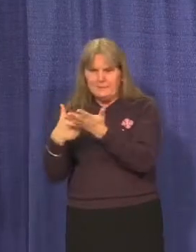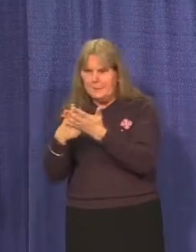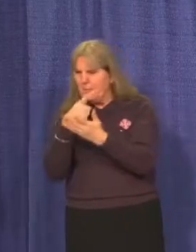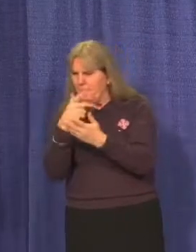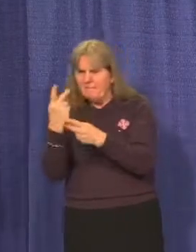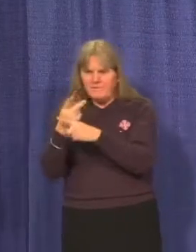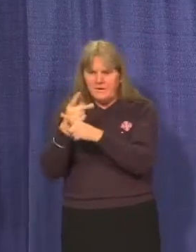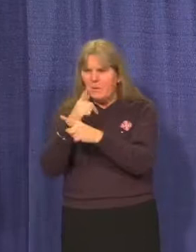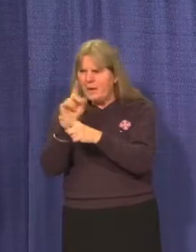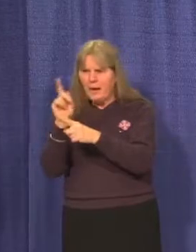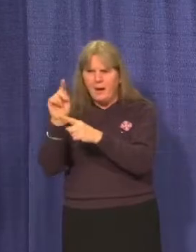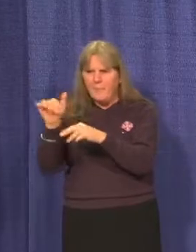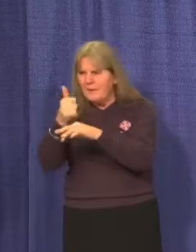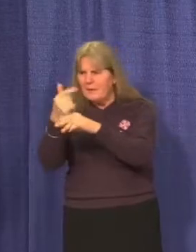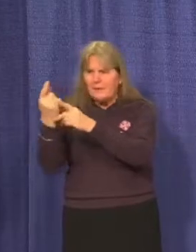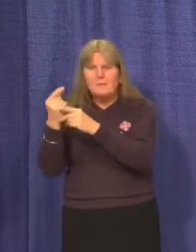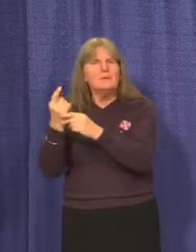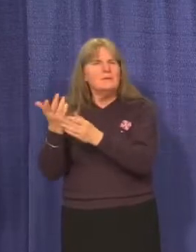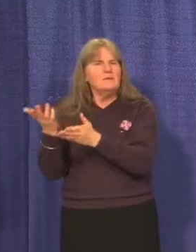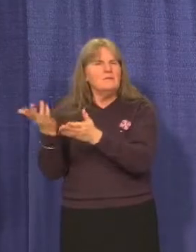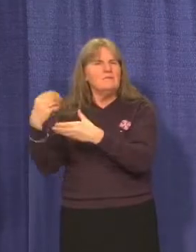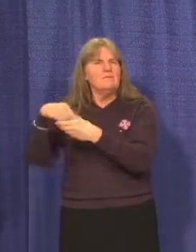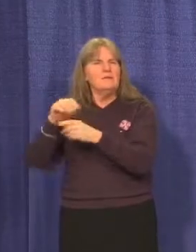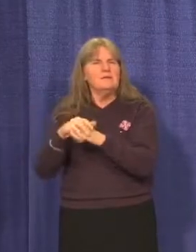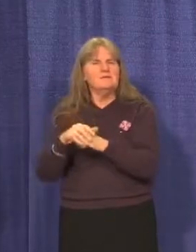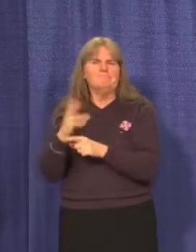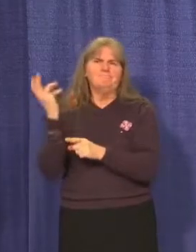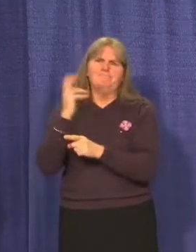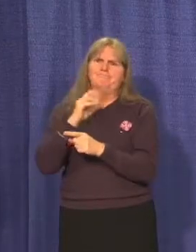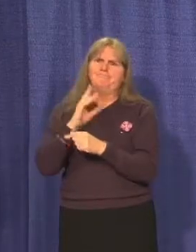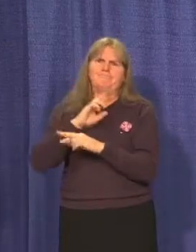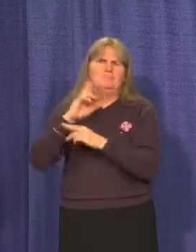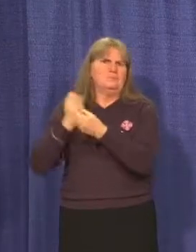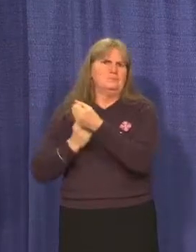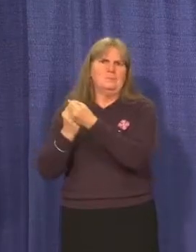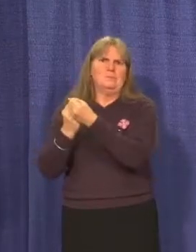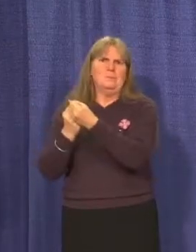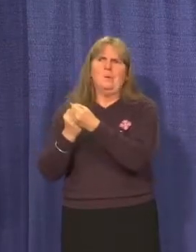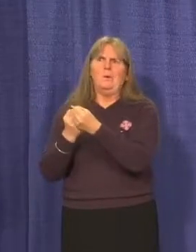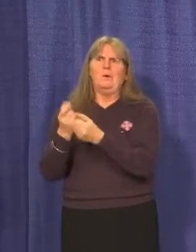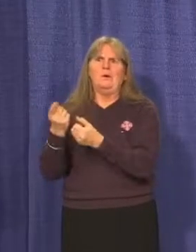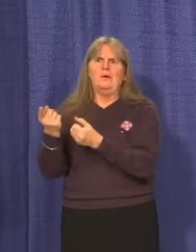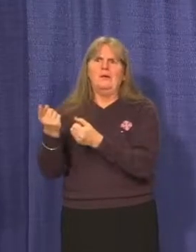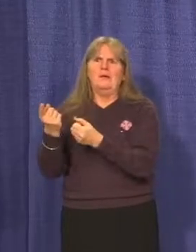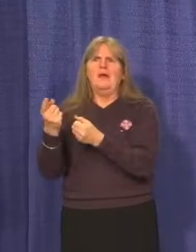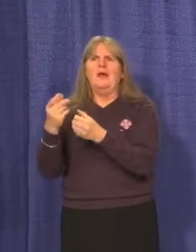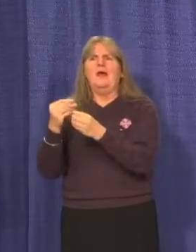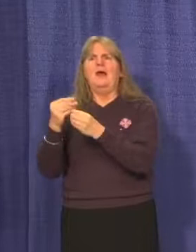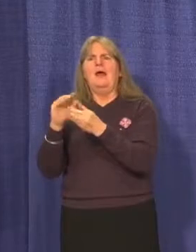the ground conversations. They have been incredibly supportive and helpful in just